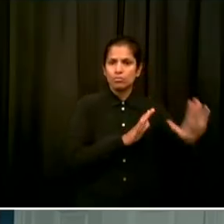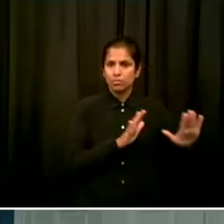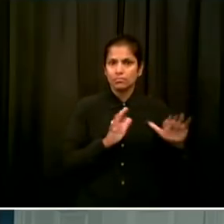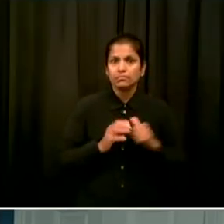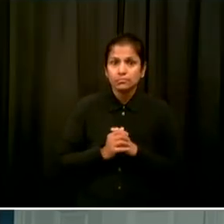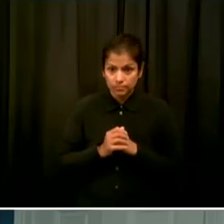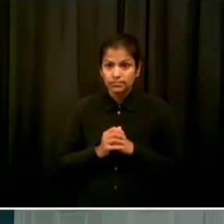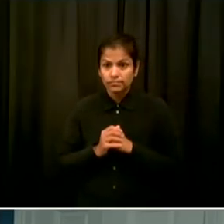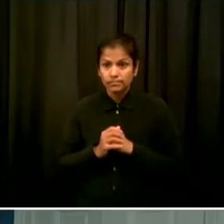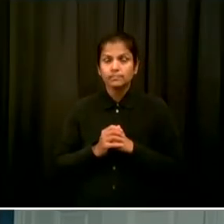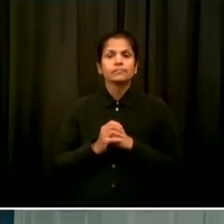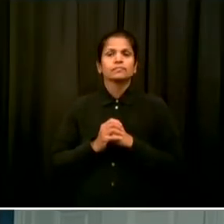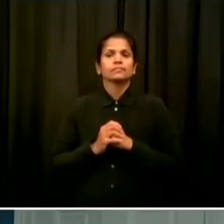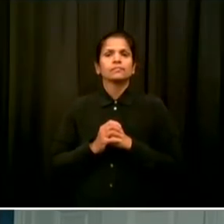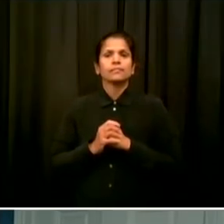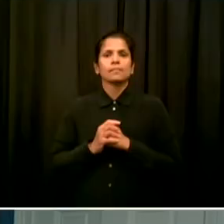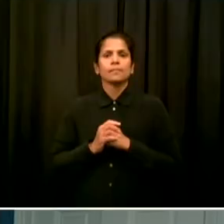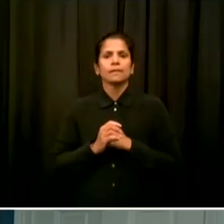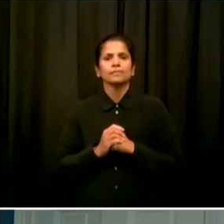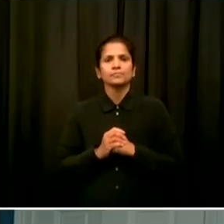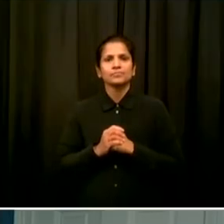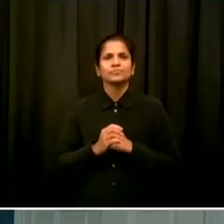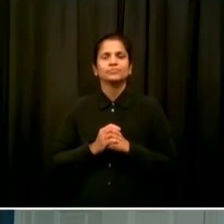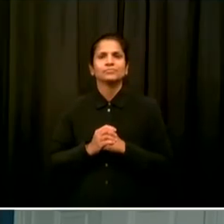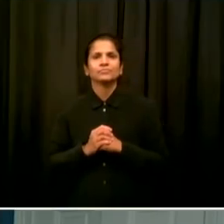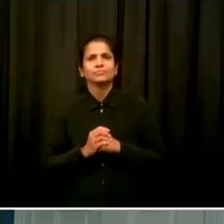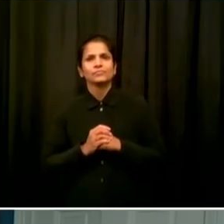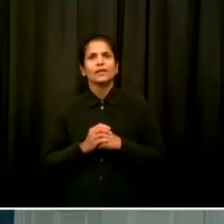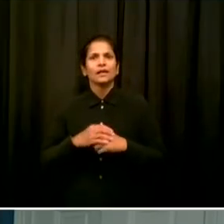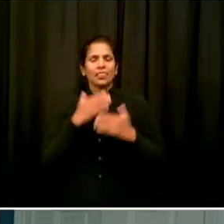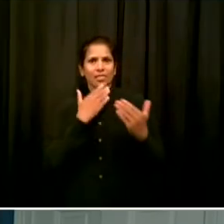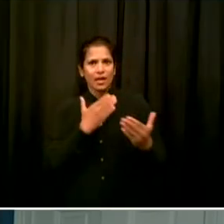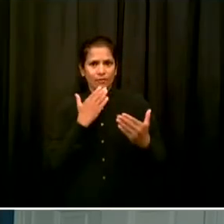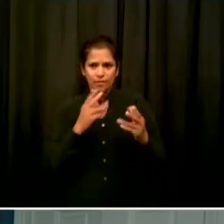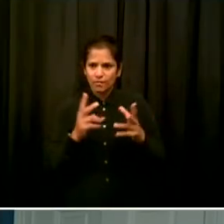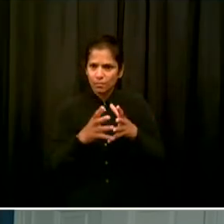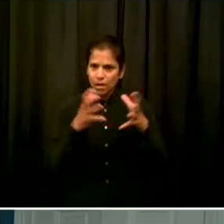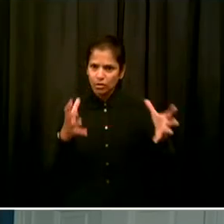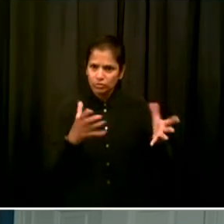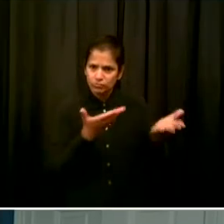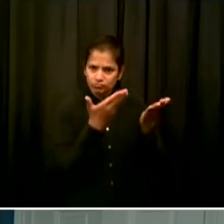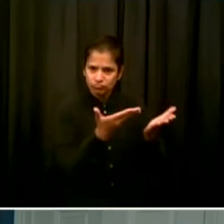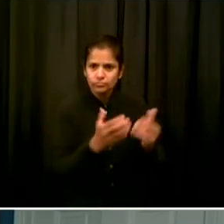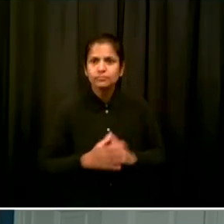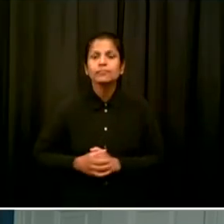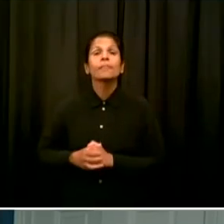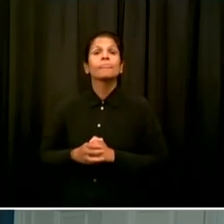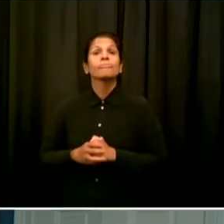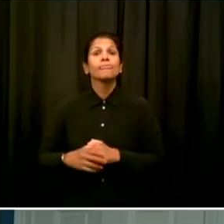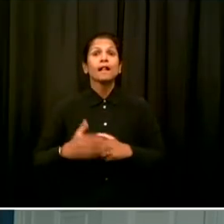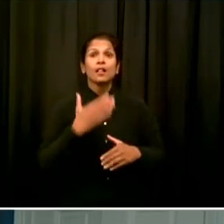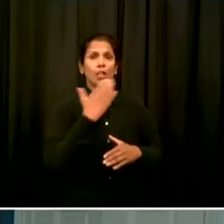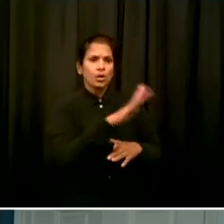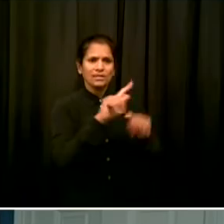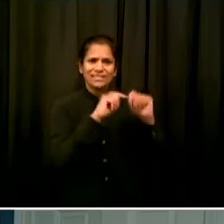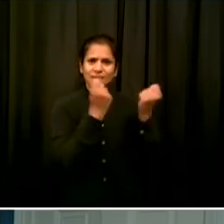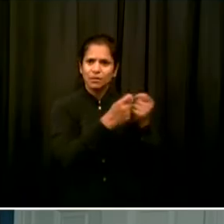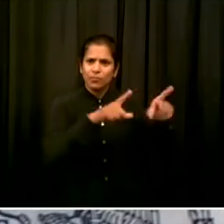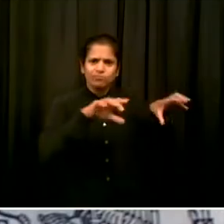OTN RODWN. WHILE THE WAVES MAY BE APPEALING, THE RIP CURRENTS FROM THE STORM COULD BE LIFE THREATENING. ANTHK YOU